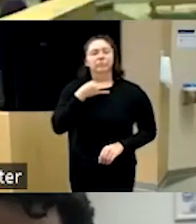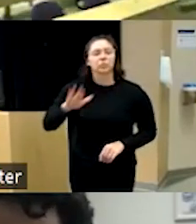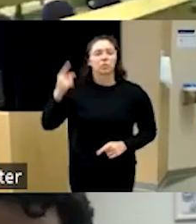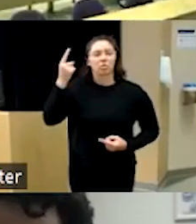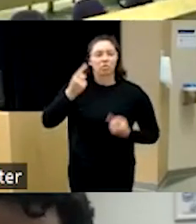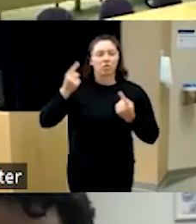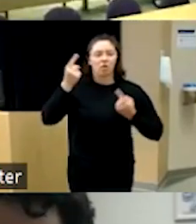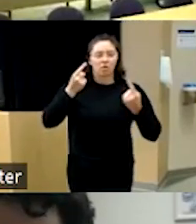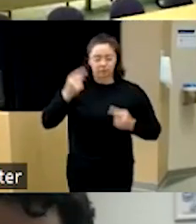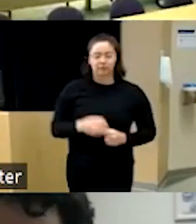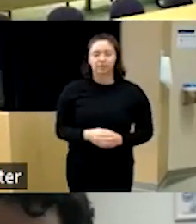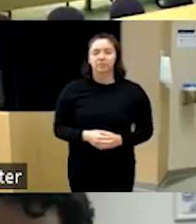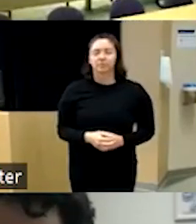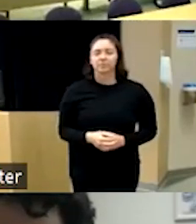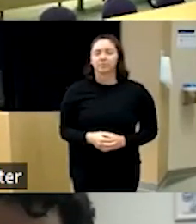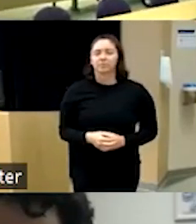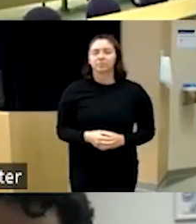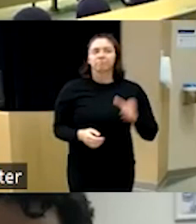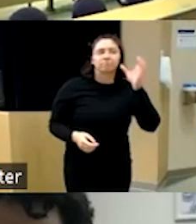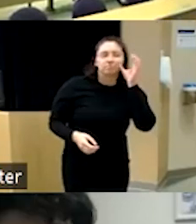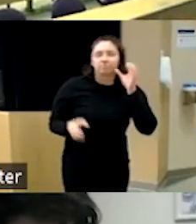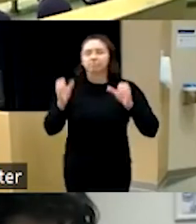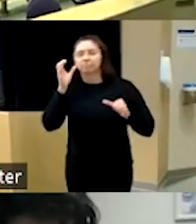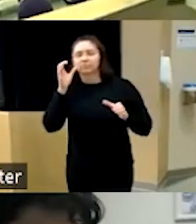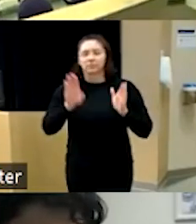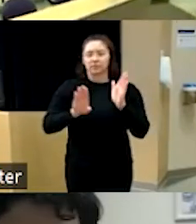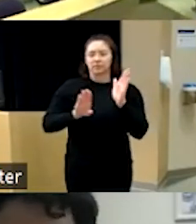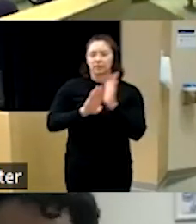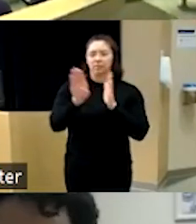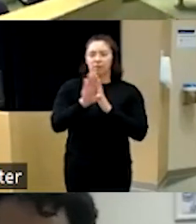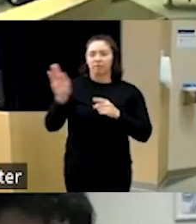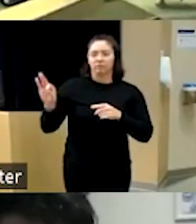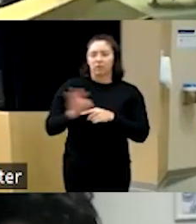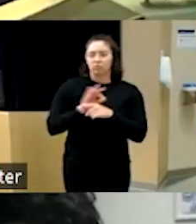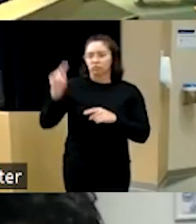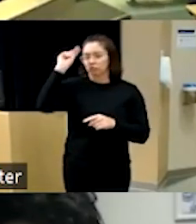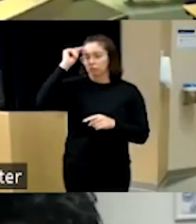as as we here and elsewhere are developing functional neurological disorder clinics